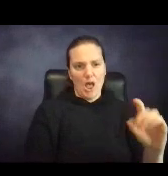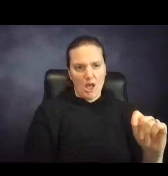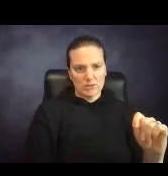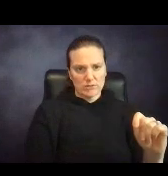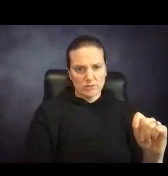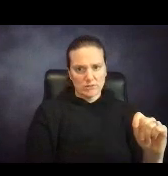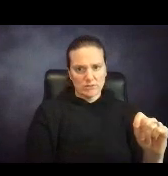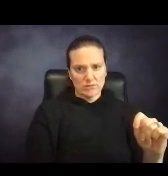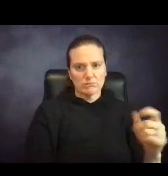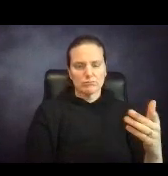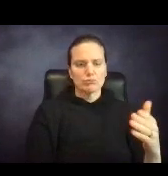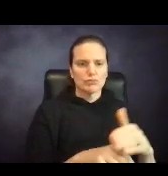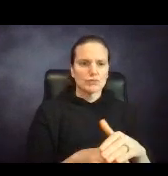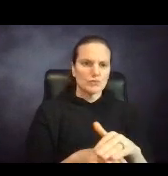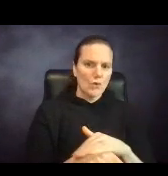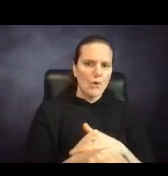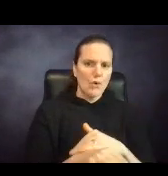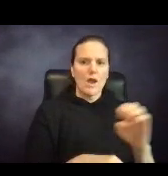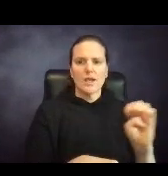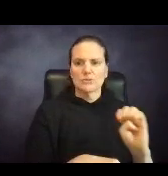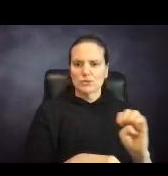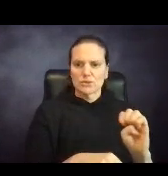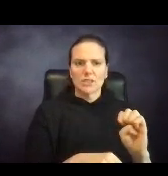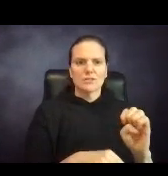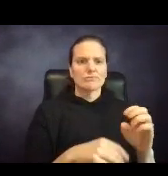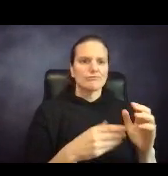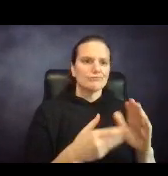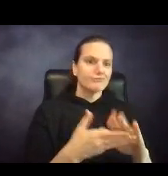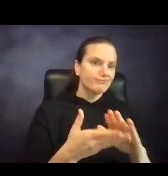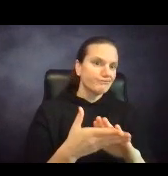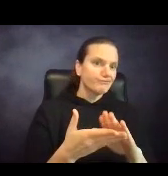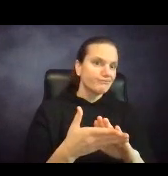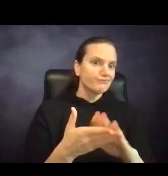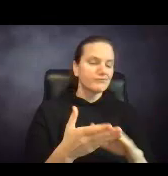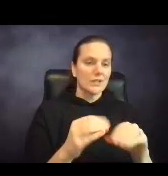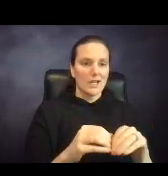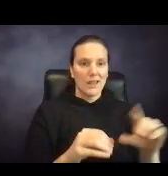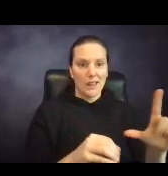if you have slower estrogen metabolism in the liver, then you might, you might be one of those people